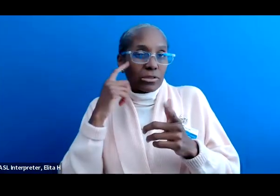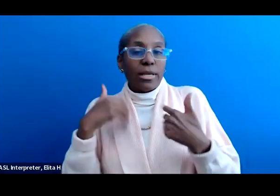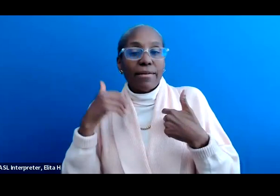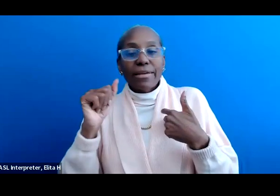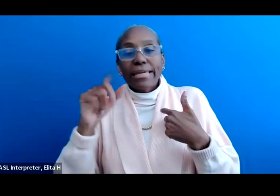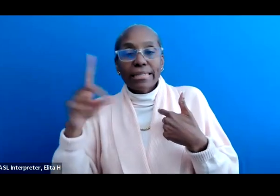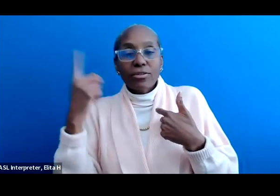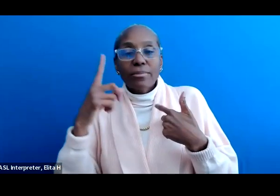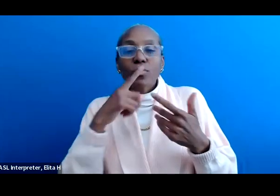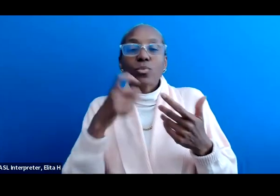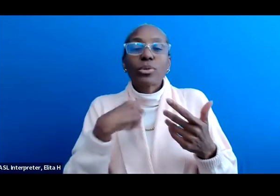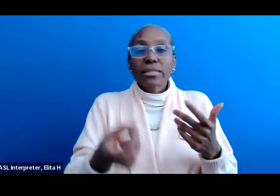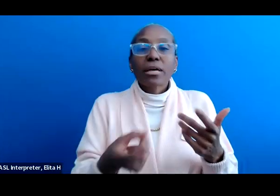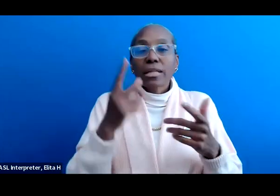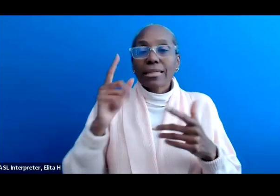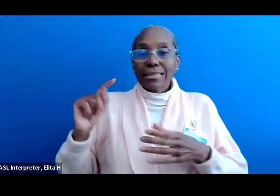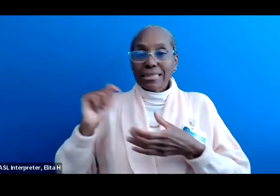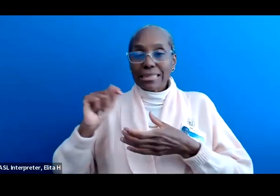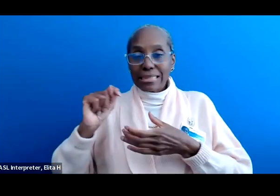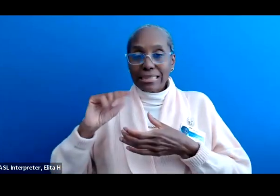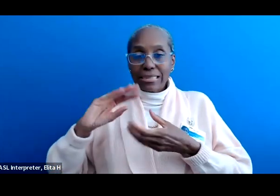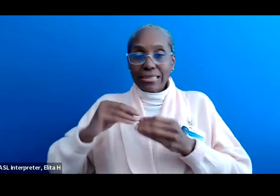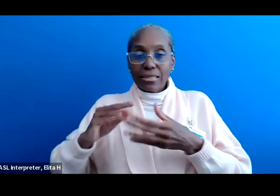it's from T6 or above that you're in the range that you could have